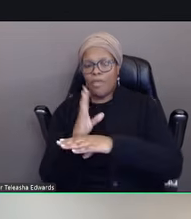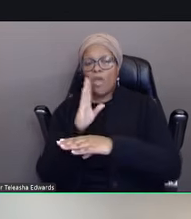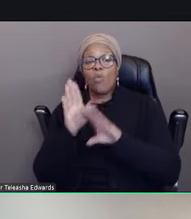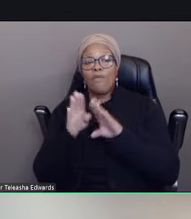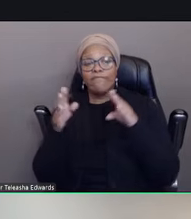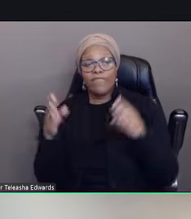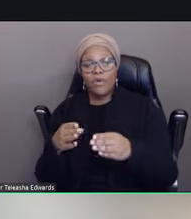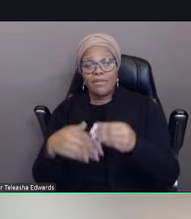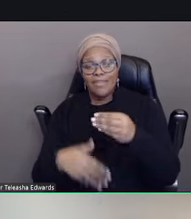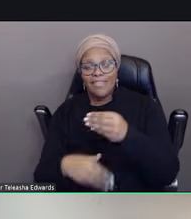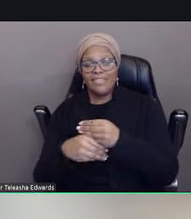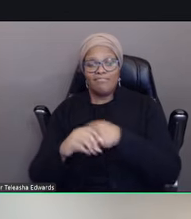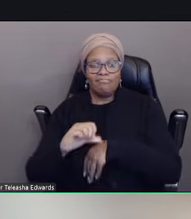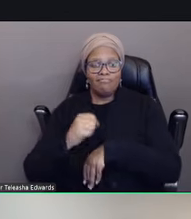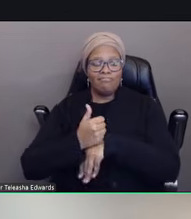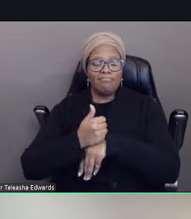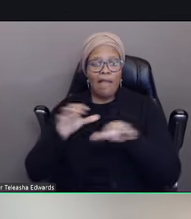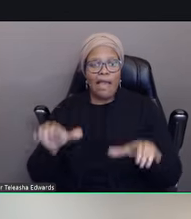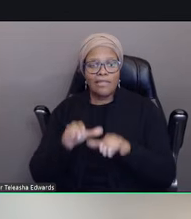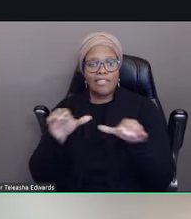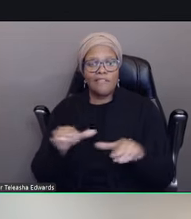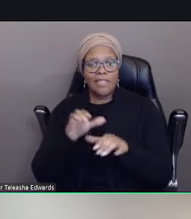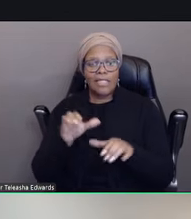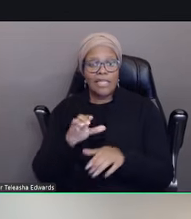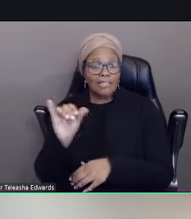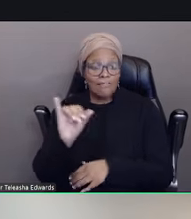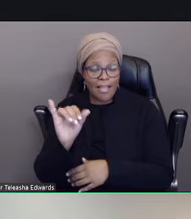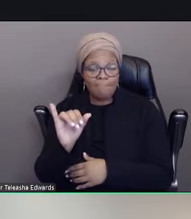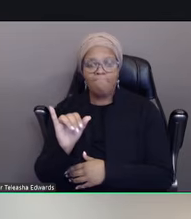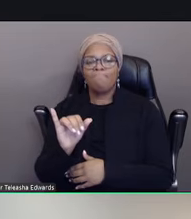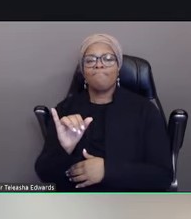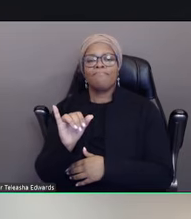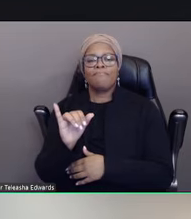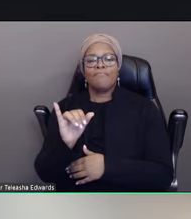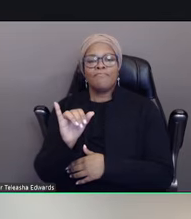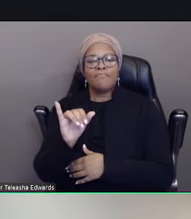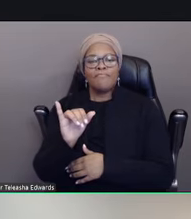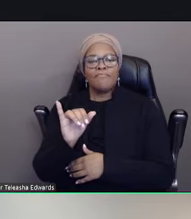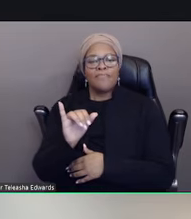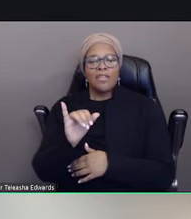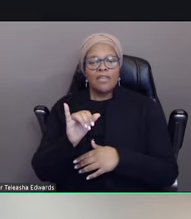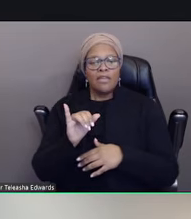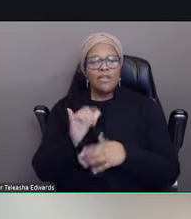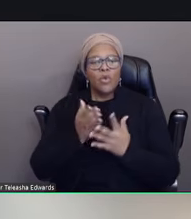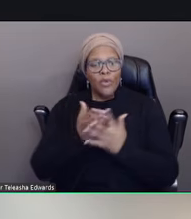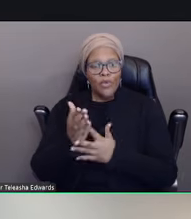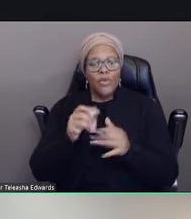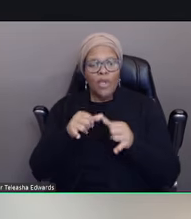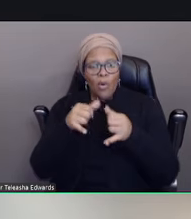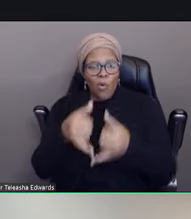implementation activities including going through the awards process for the ROOTS Hubs. We will